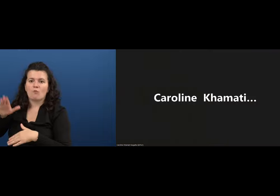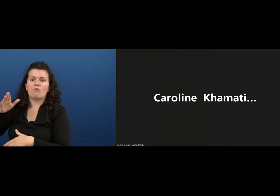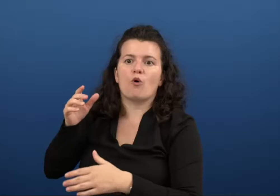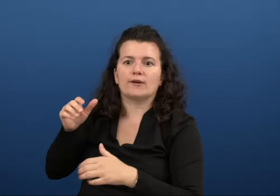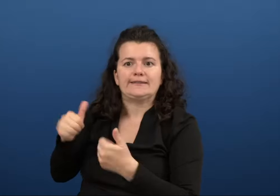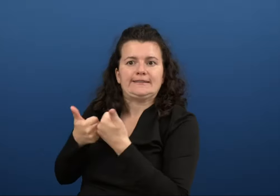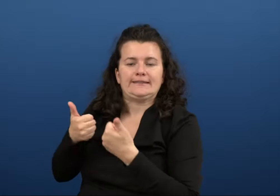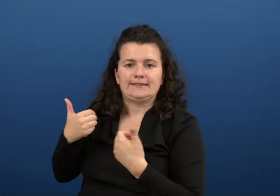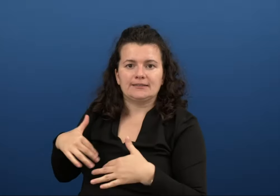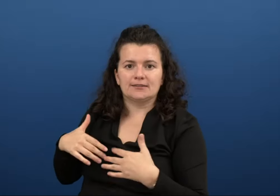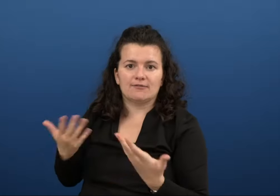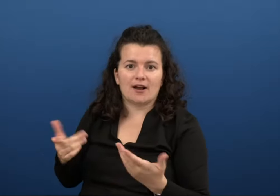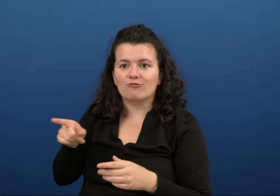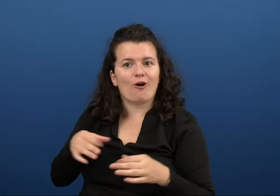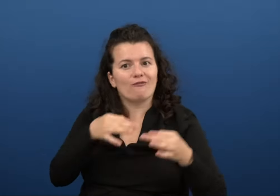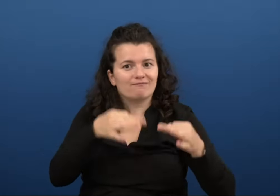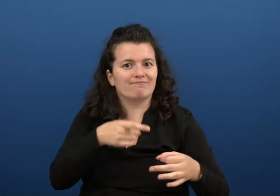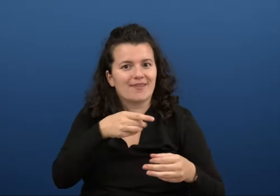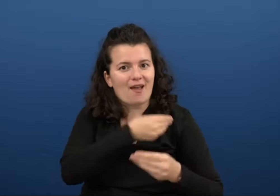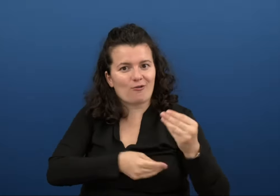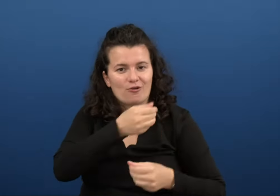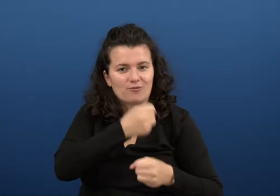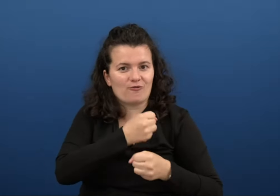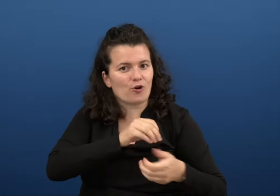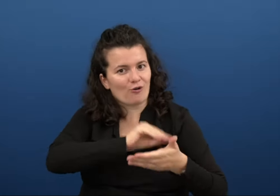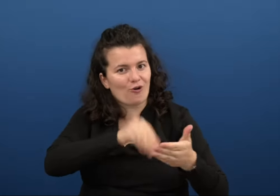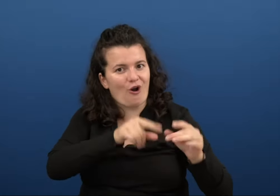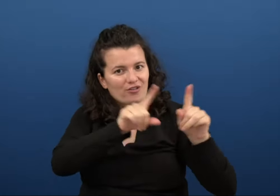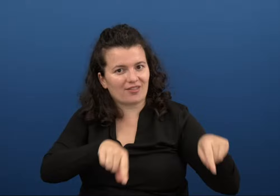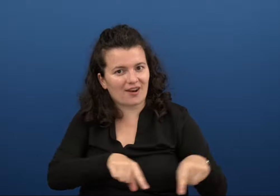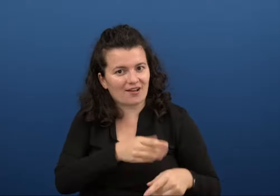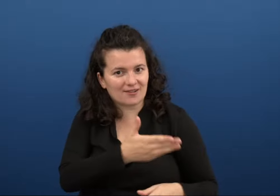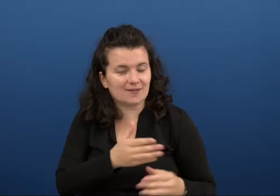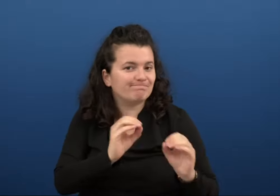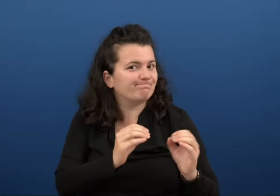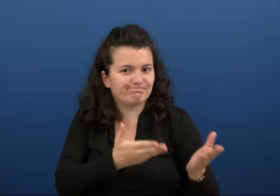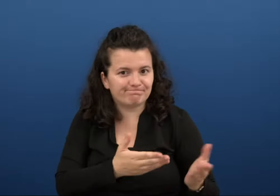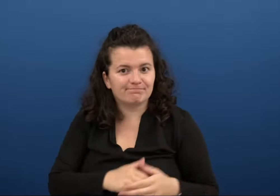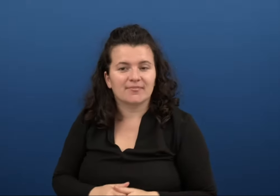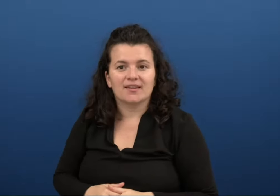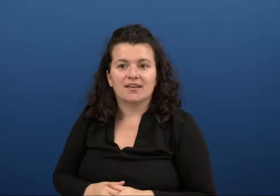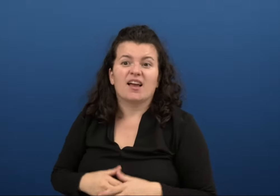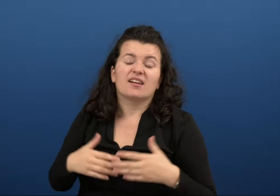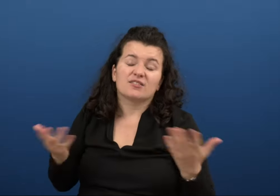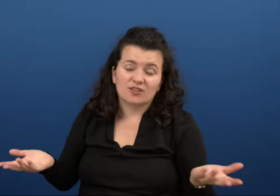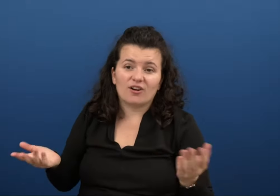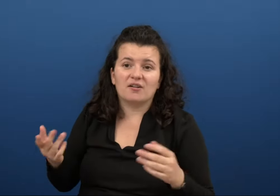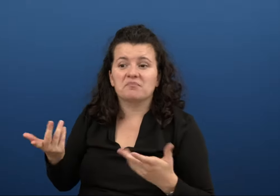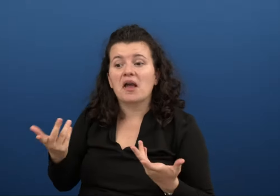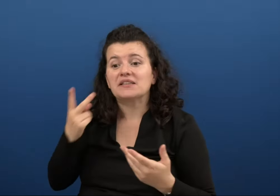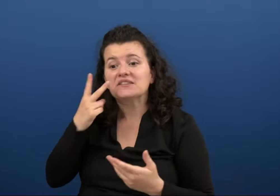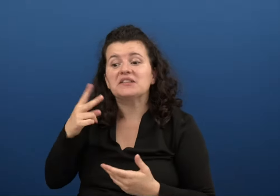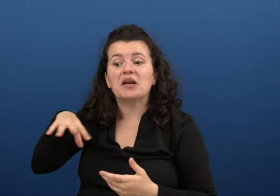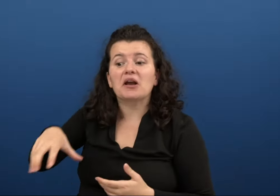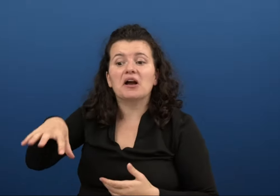16:30:08 So the team went in several foreign countries have been, you know, offering some